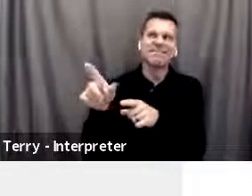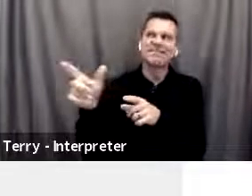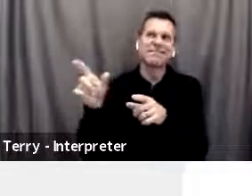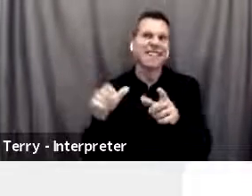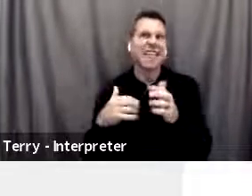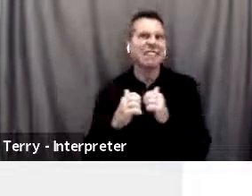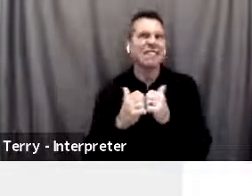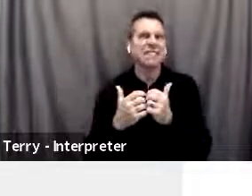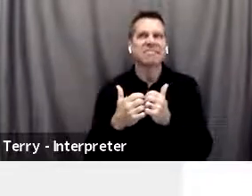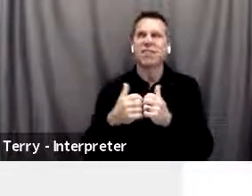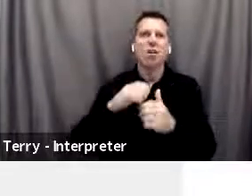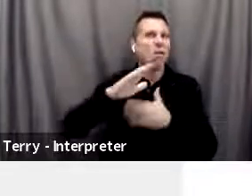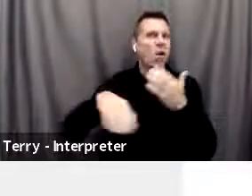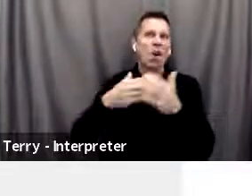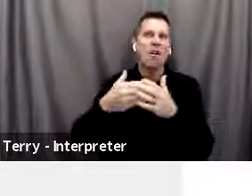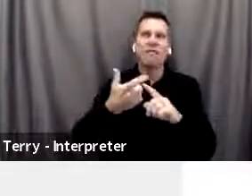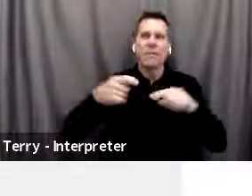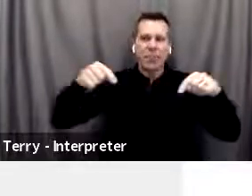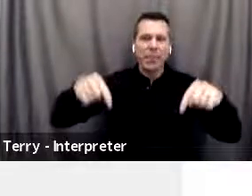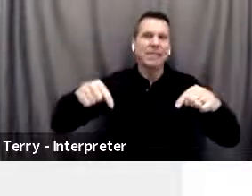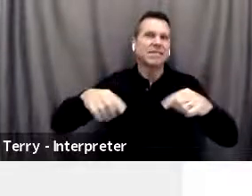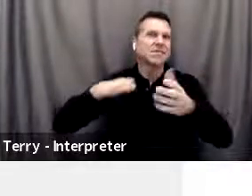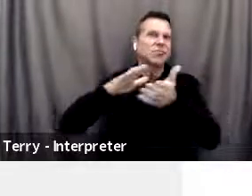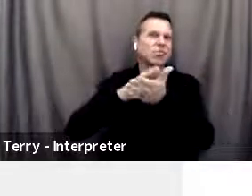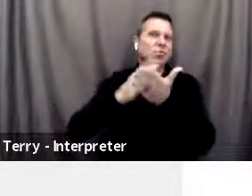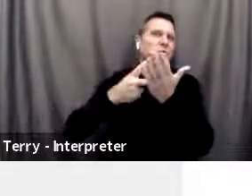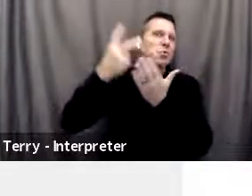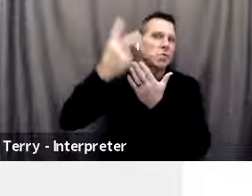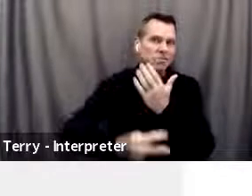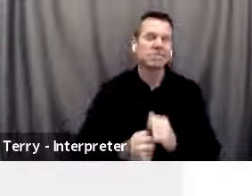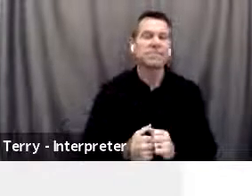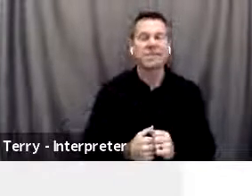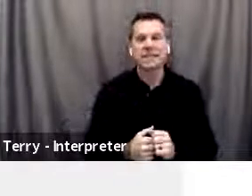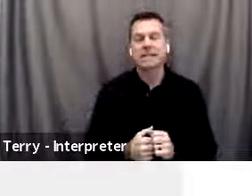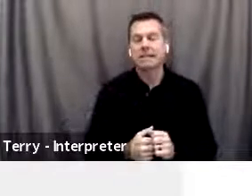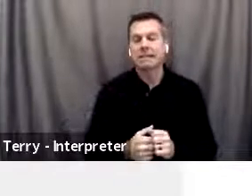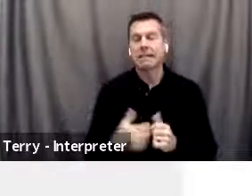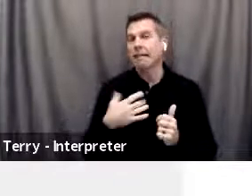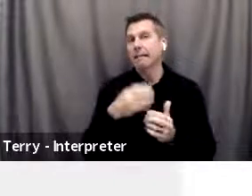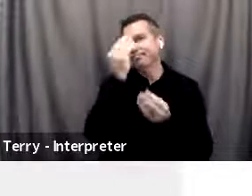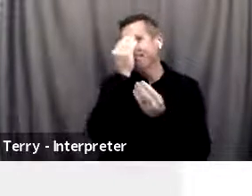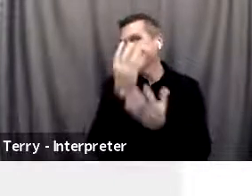come out of this Hispanic serving institution program. And I always like to lead with that, because I think it's very important for us to